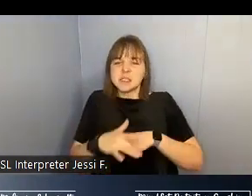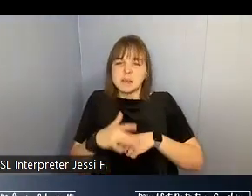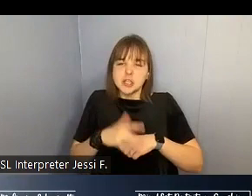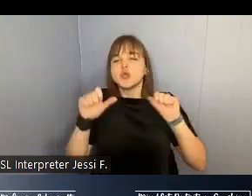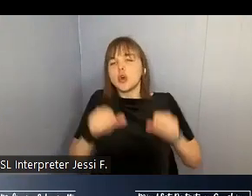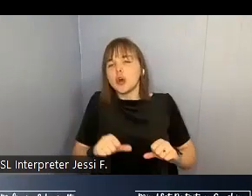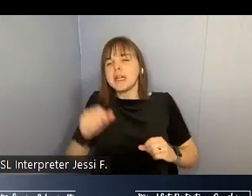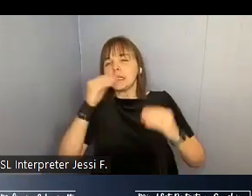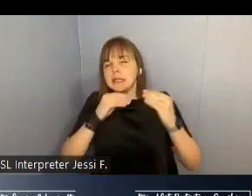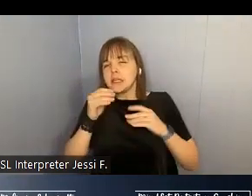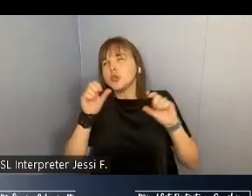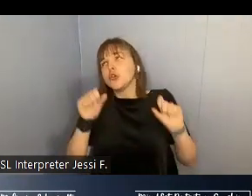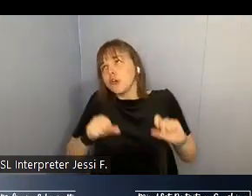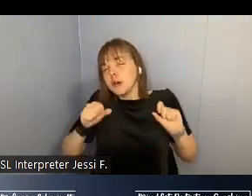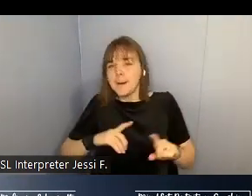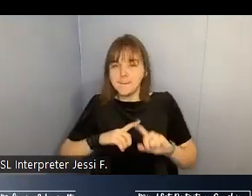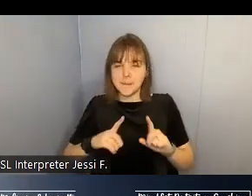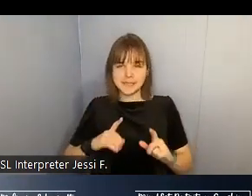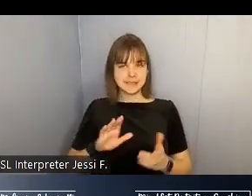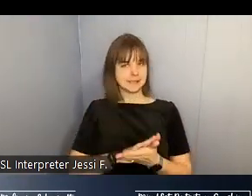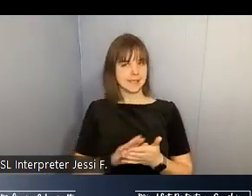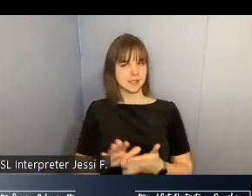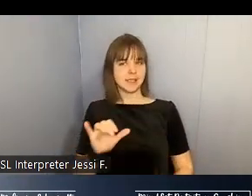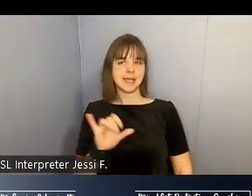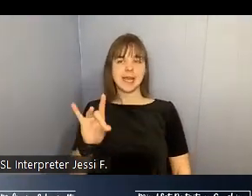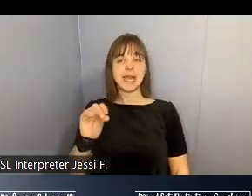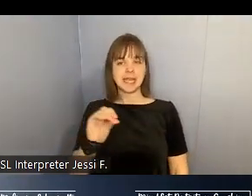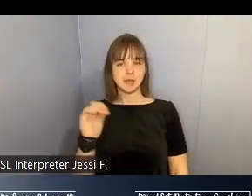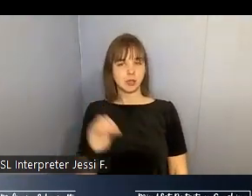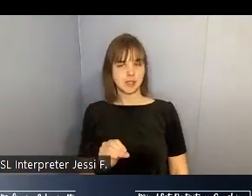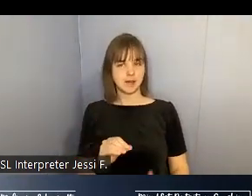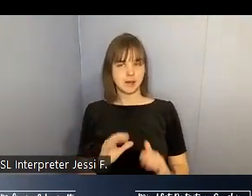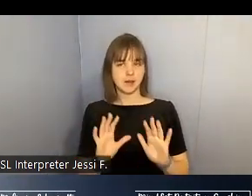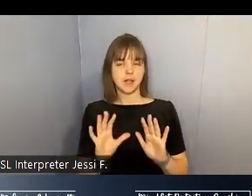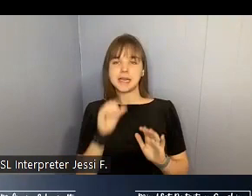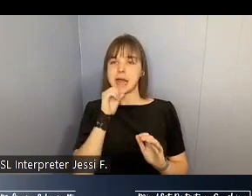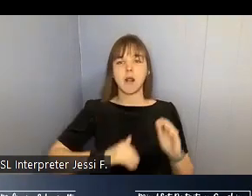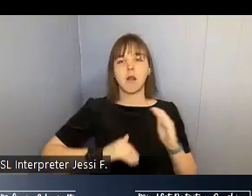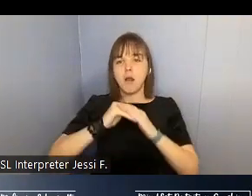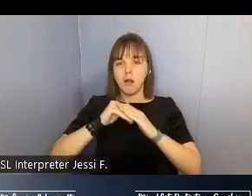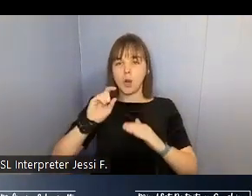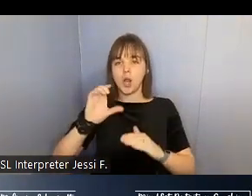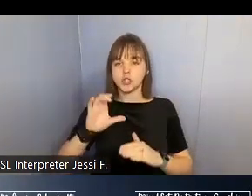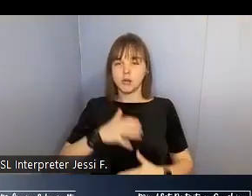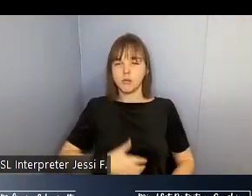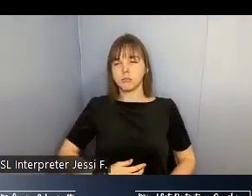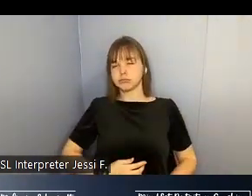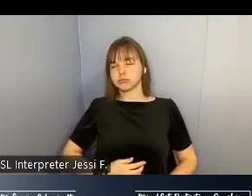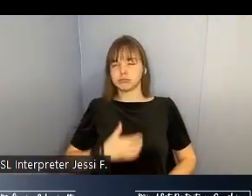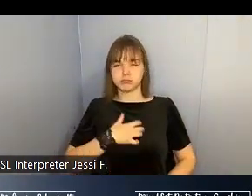to be good because in 20 minutes, you're going to feel really good versus going past that point and having that Thanksgiving dinner feel